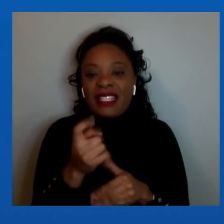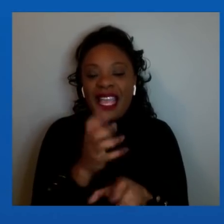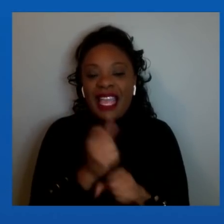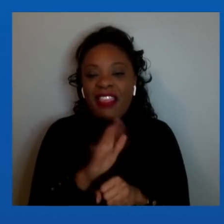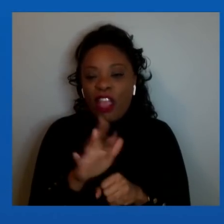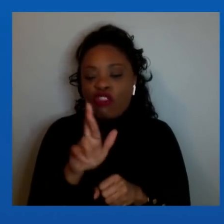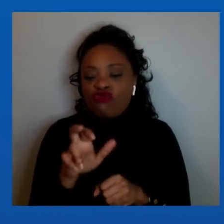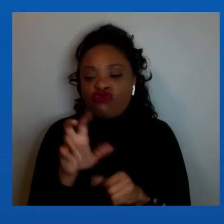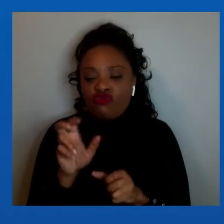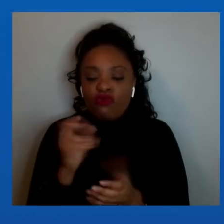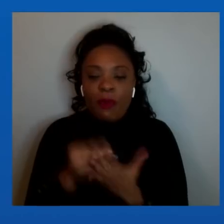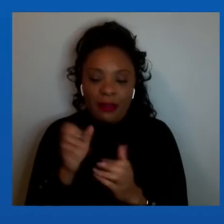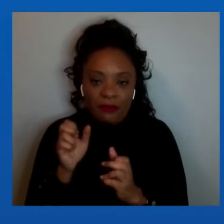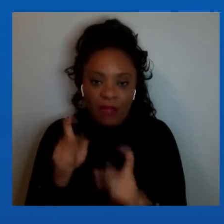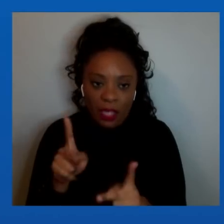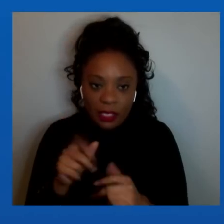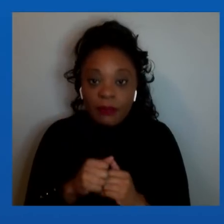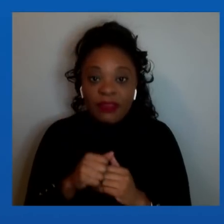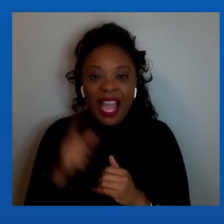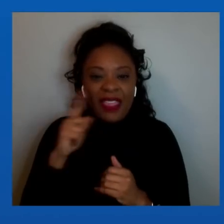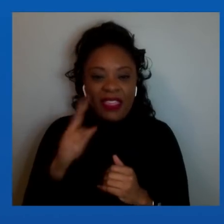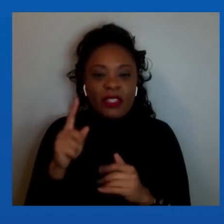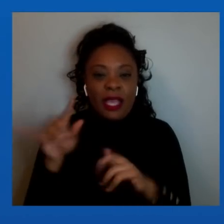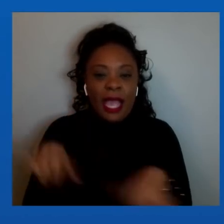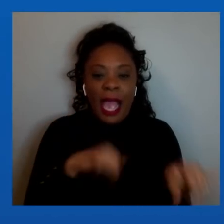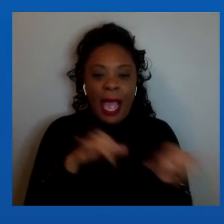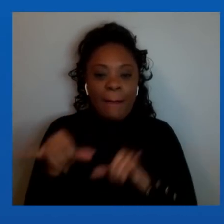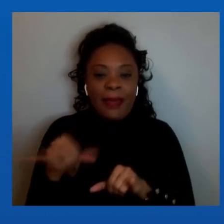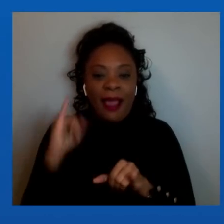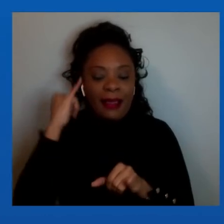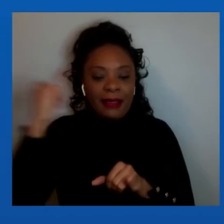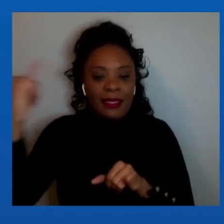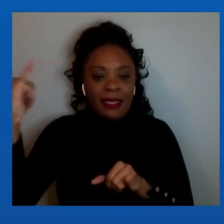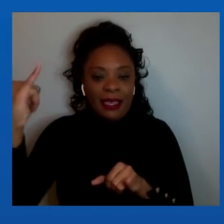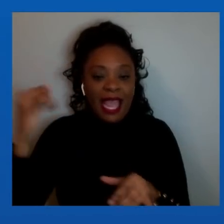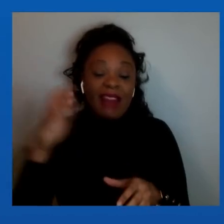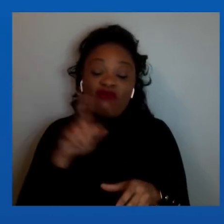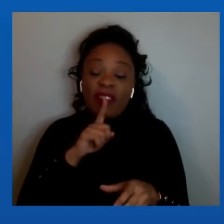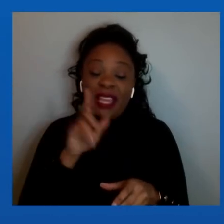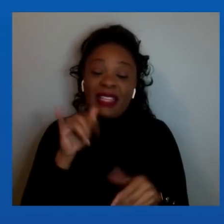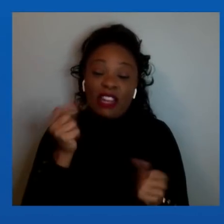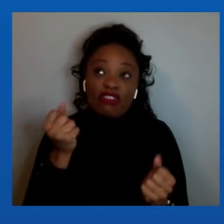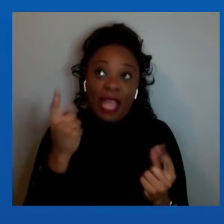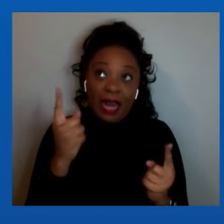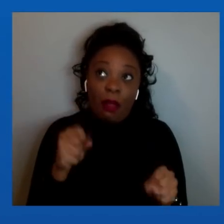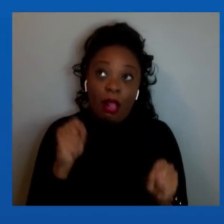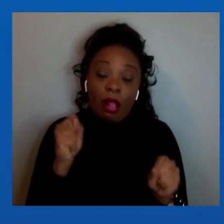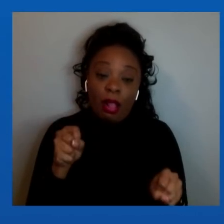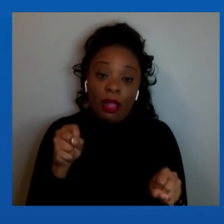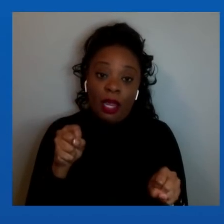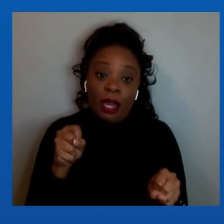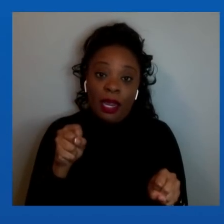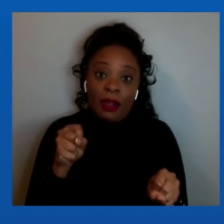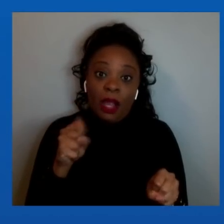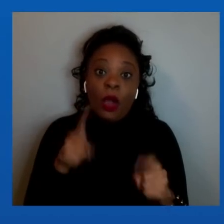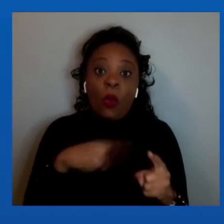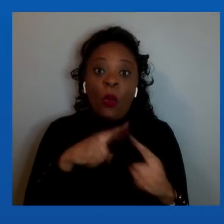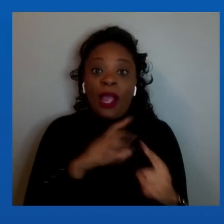I think there's a common notion, and it's an understandable one. Once Congress passes a big relief package